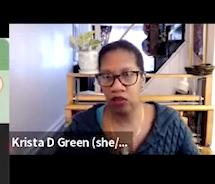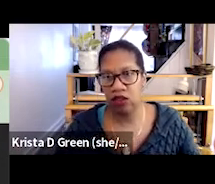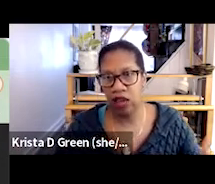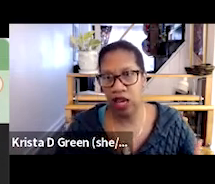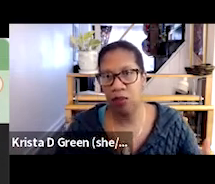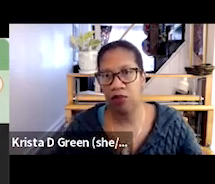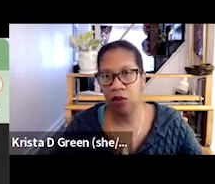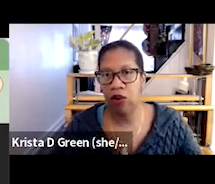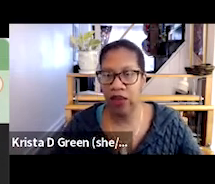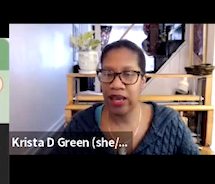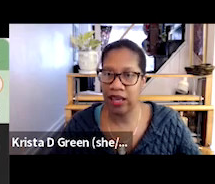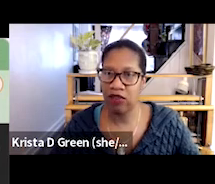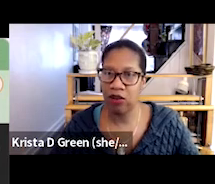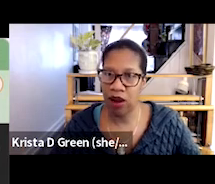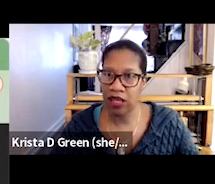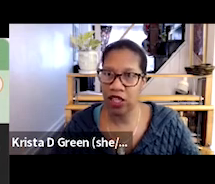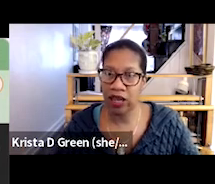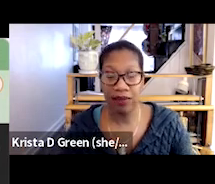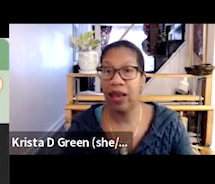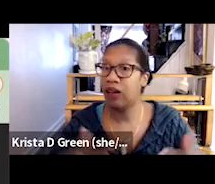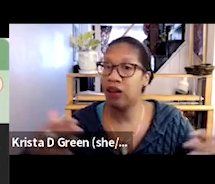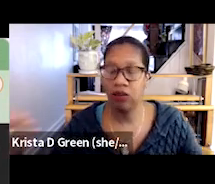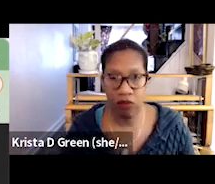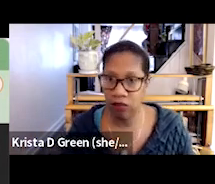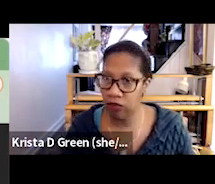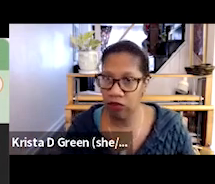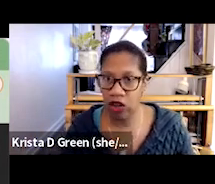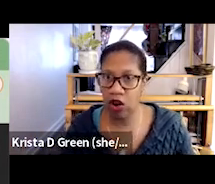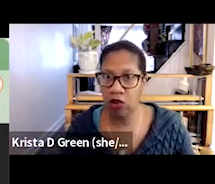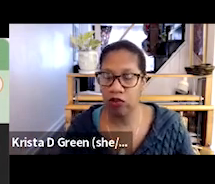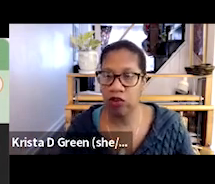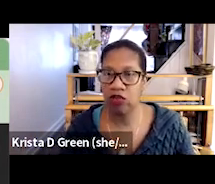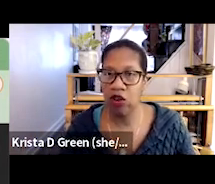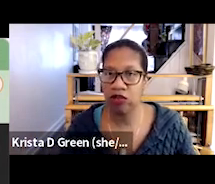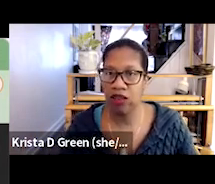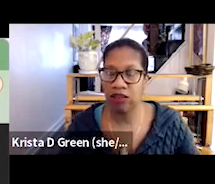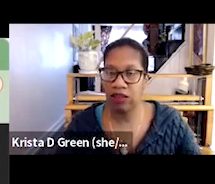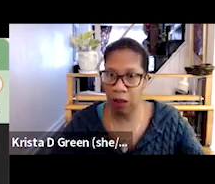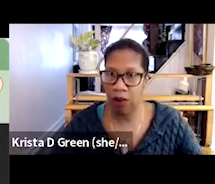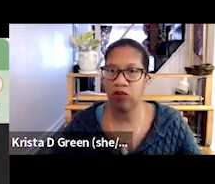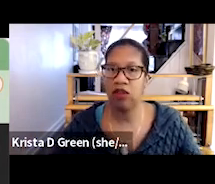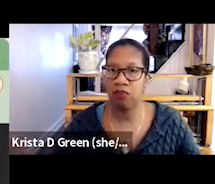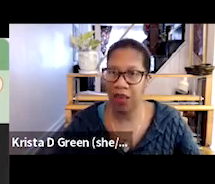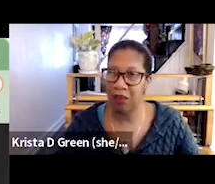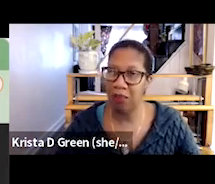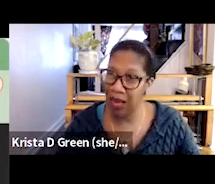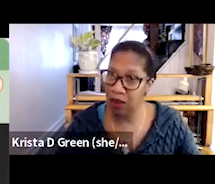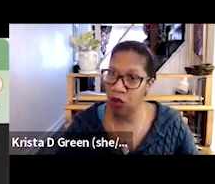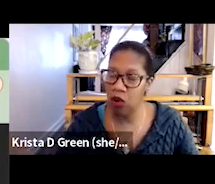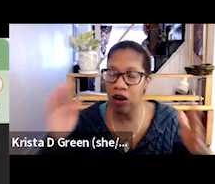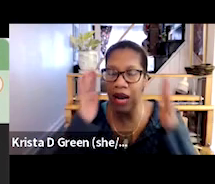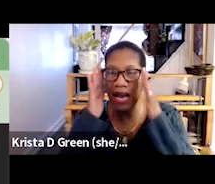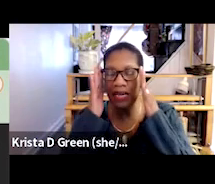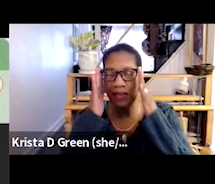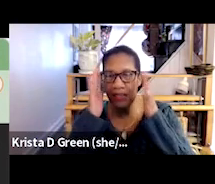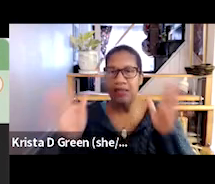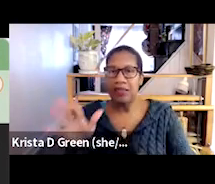to the table for that given project that, you know, results in that person being paid more.